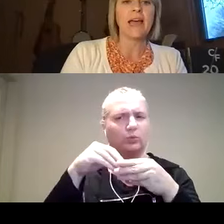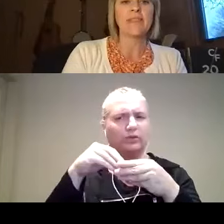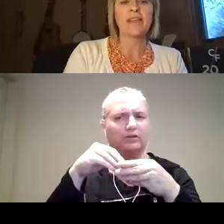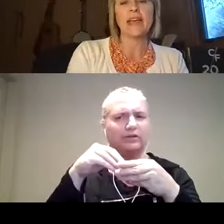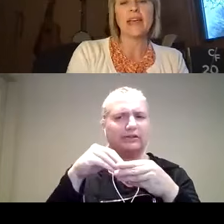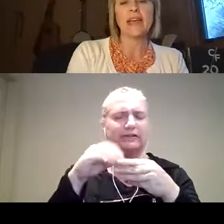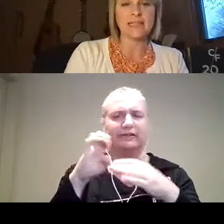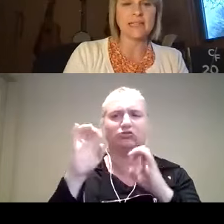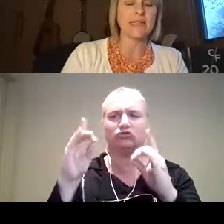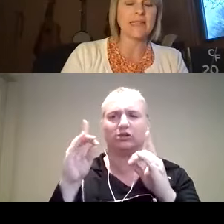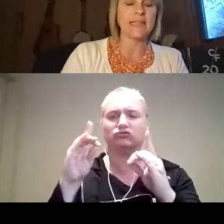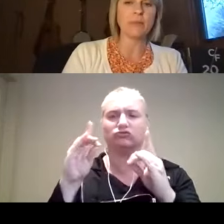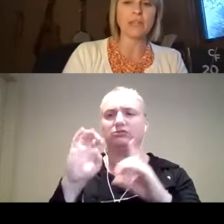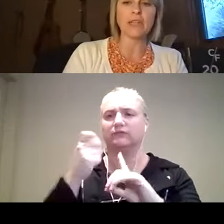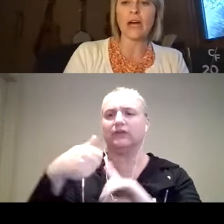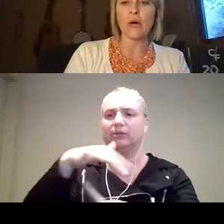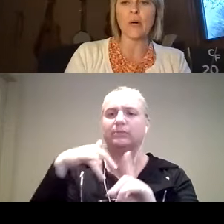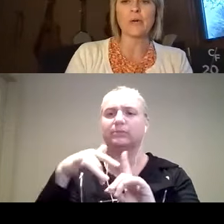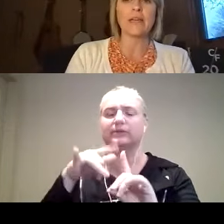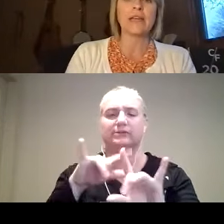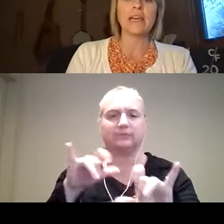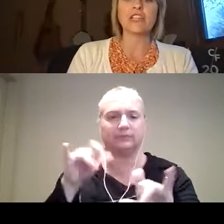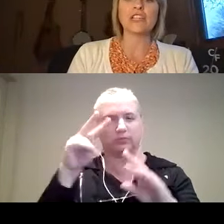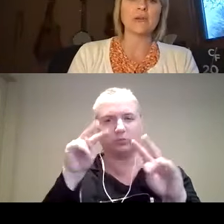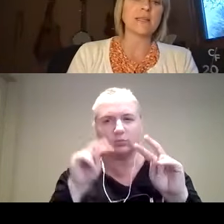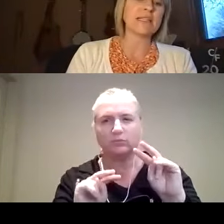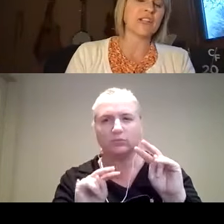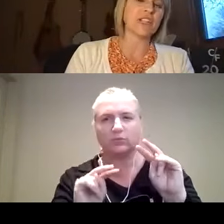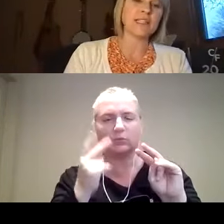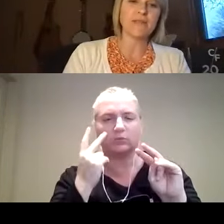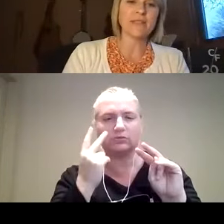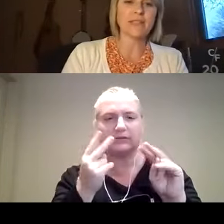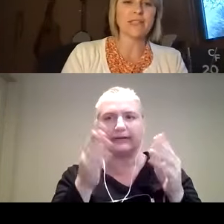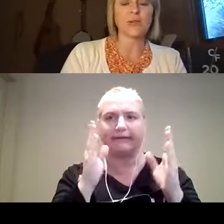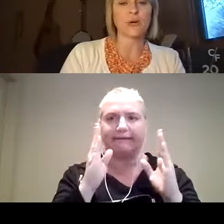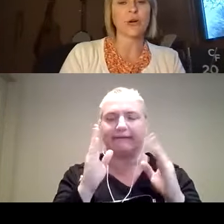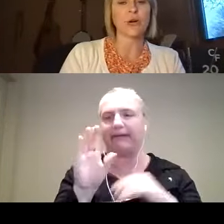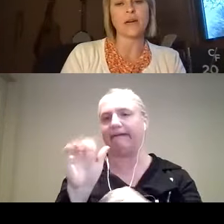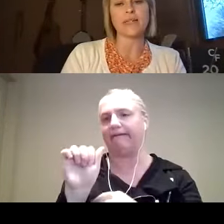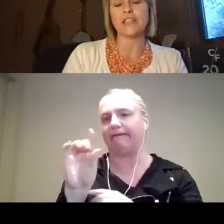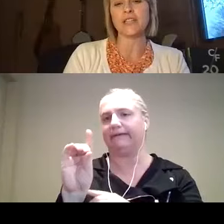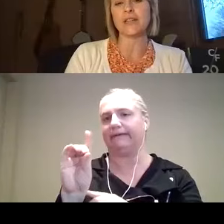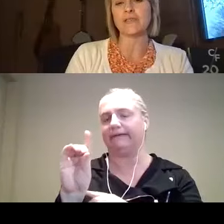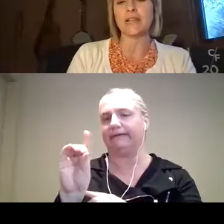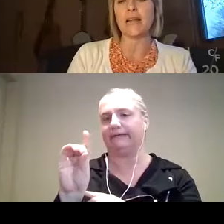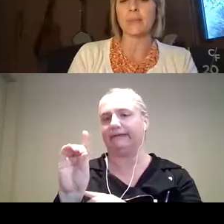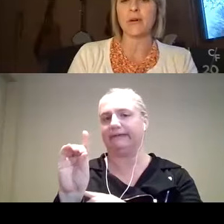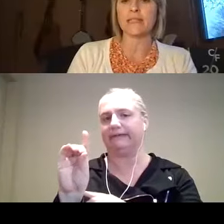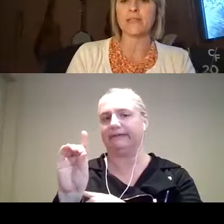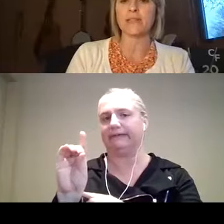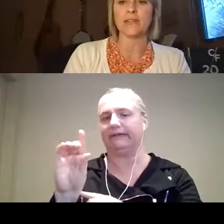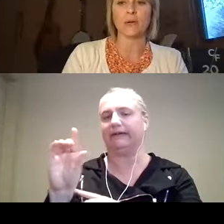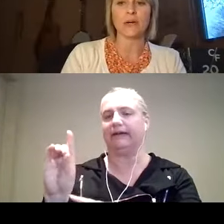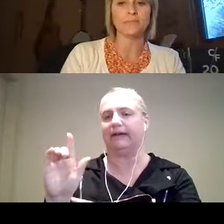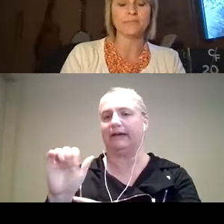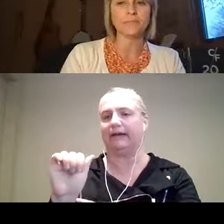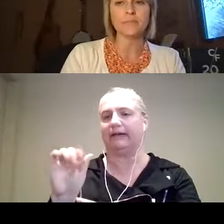And then you can see down below, it shows attention deficit disorder or attention deficit hyperactivity disorder